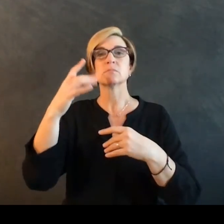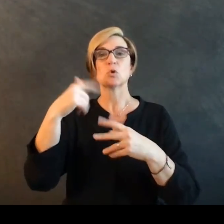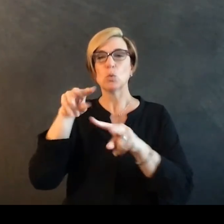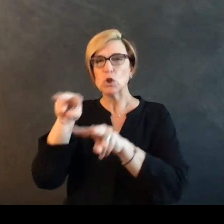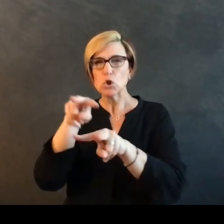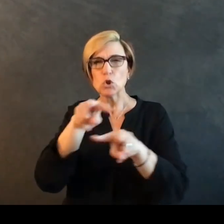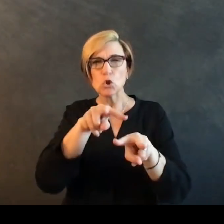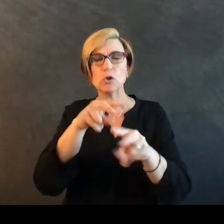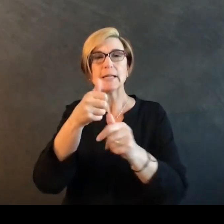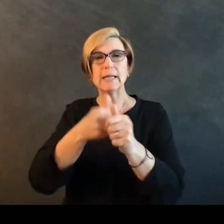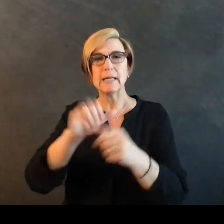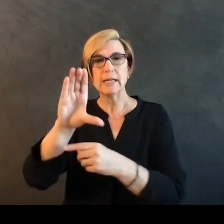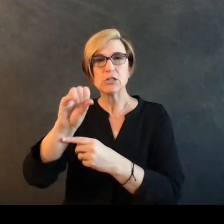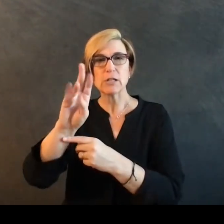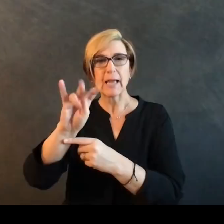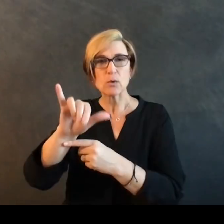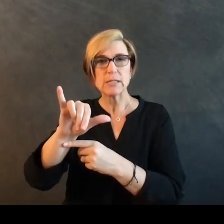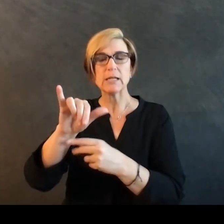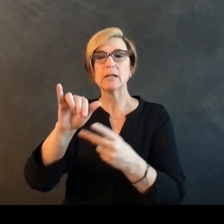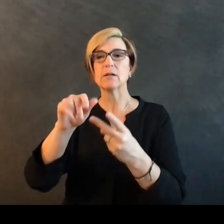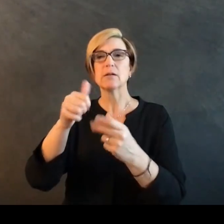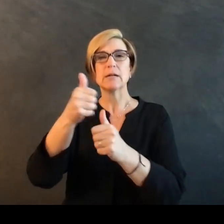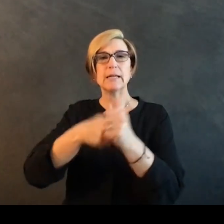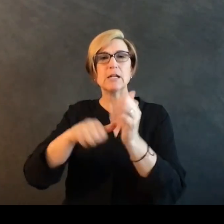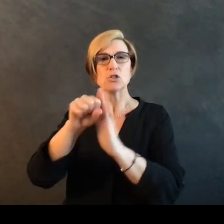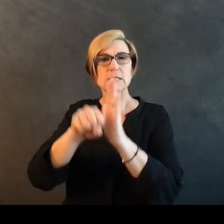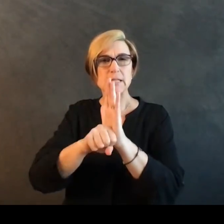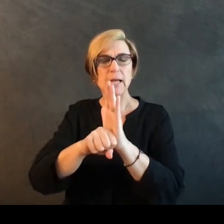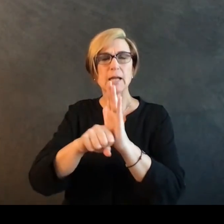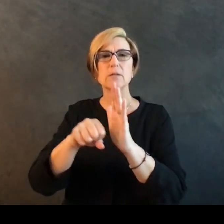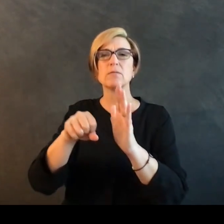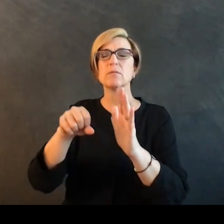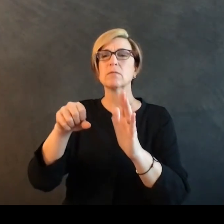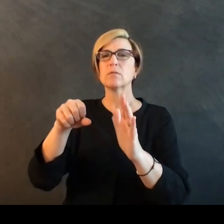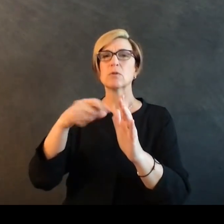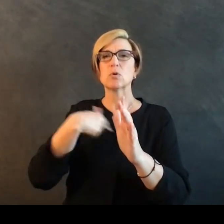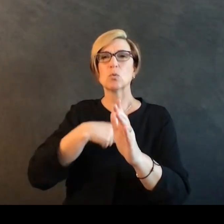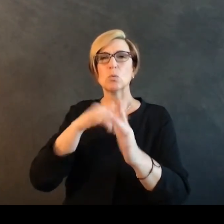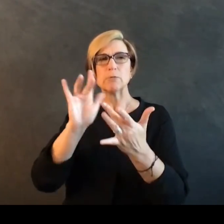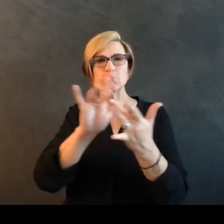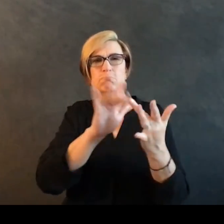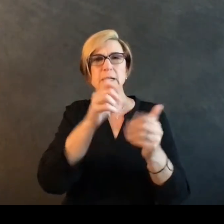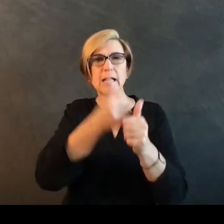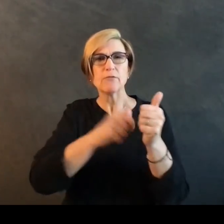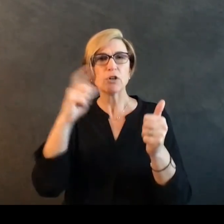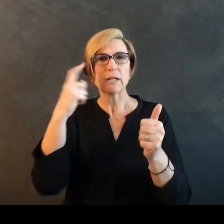consulting with with governors and local health officials at the present moment